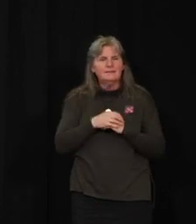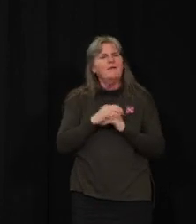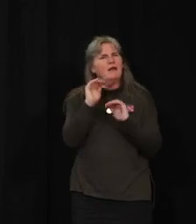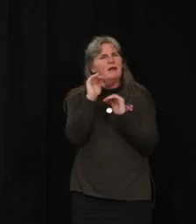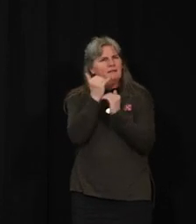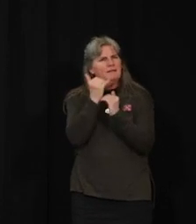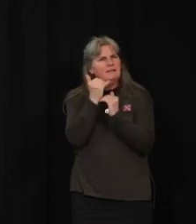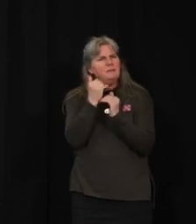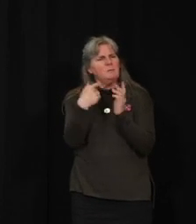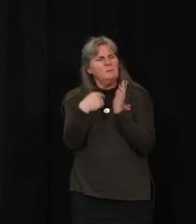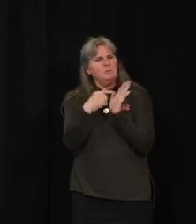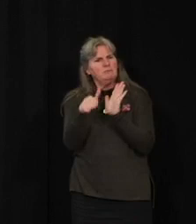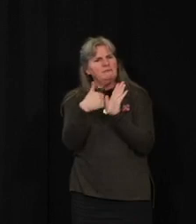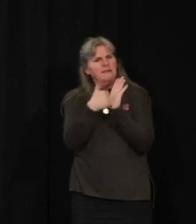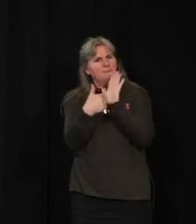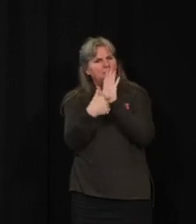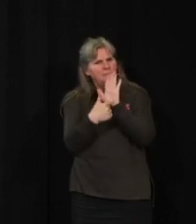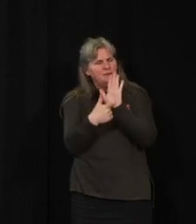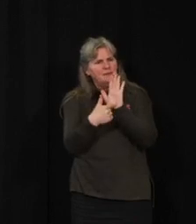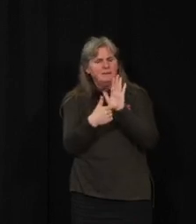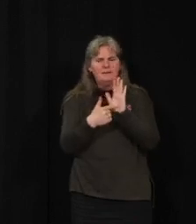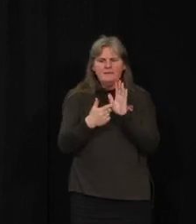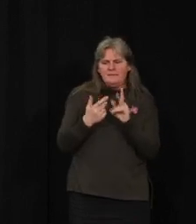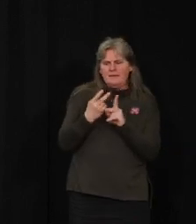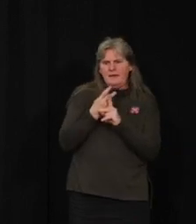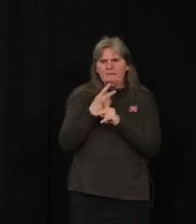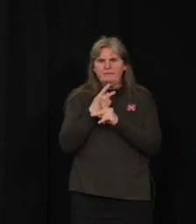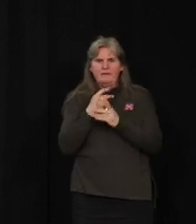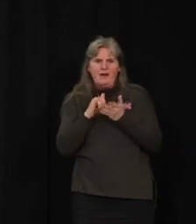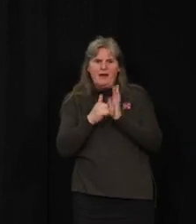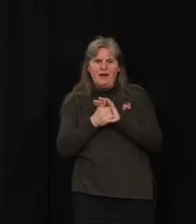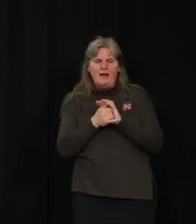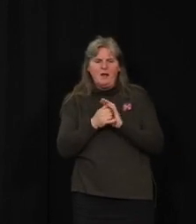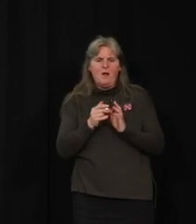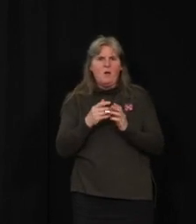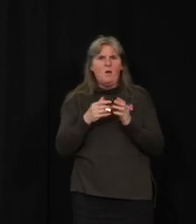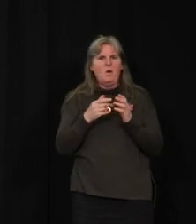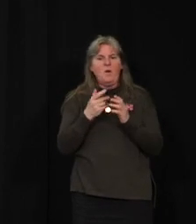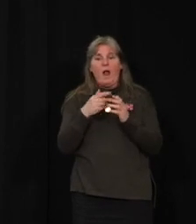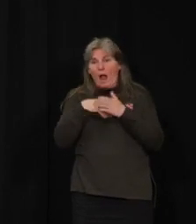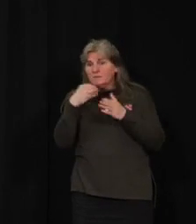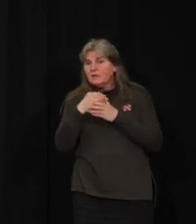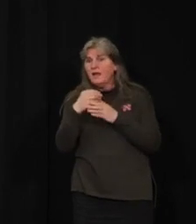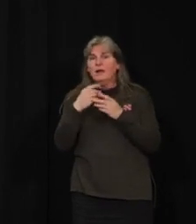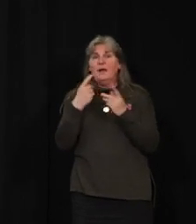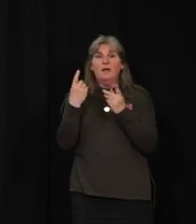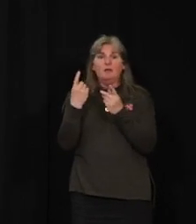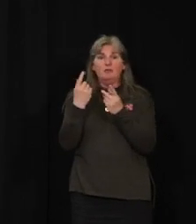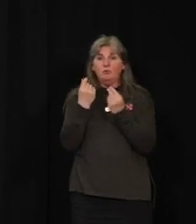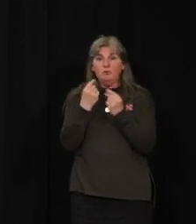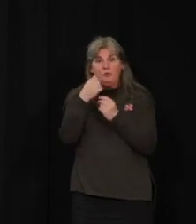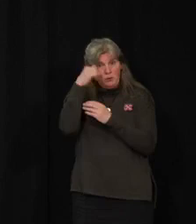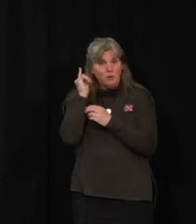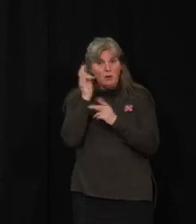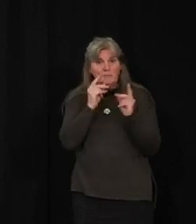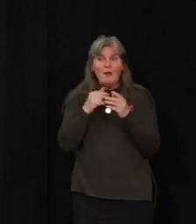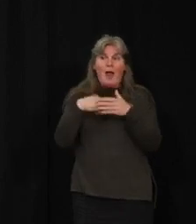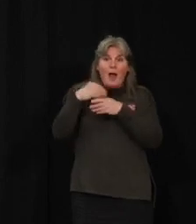around so people can get out a little bit more and enjoy the beautiful Yukon that we have, or